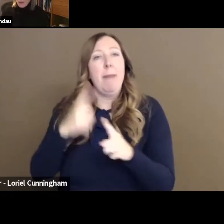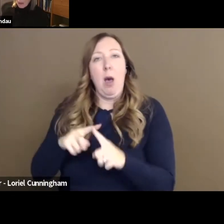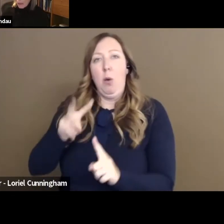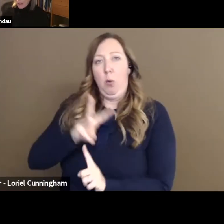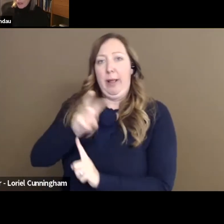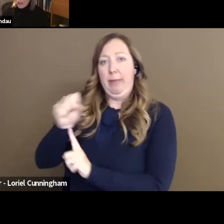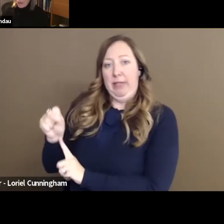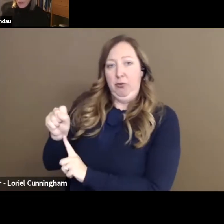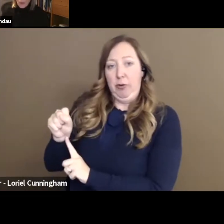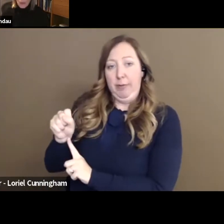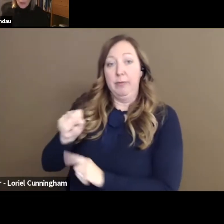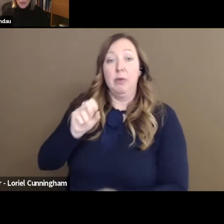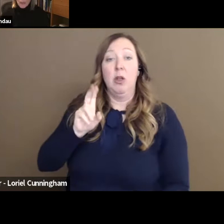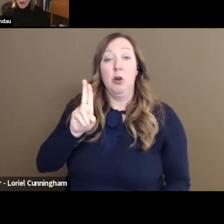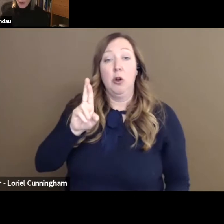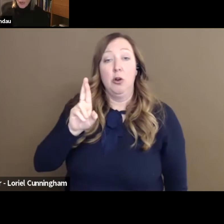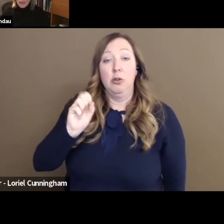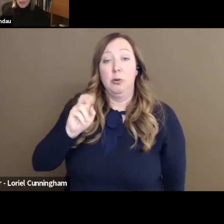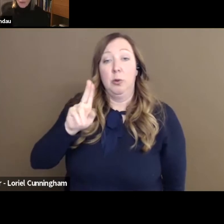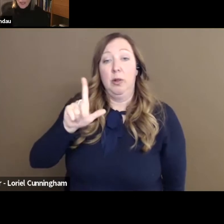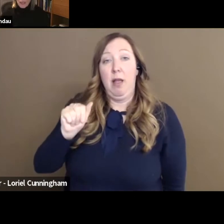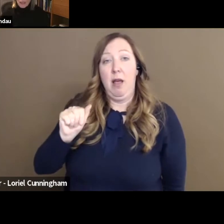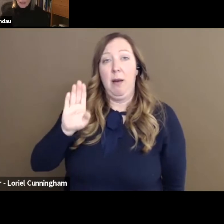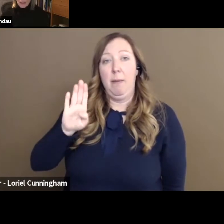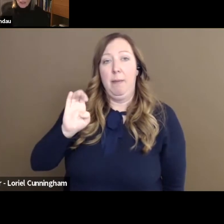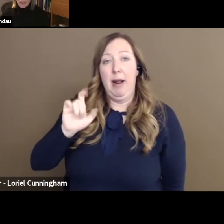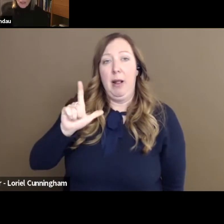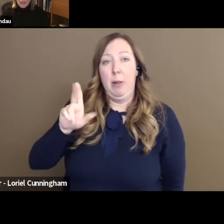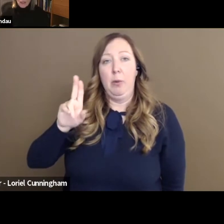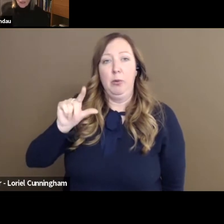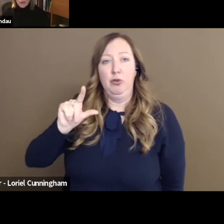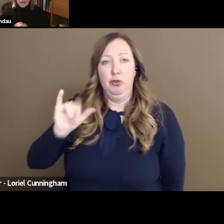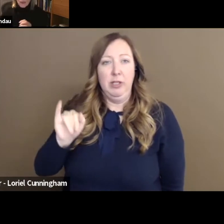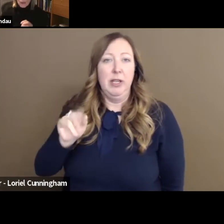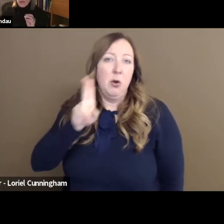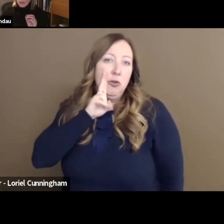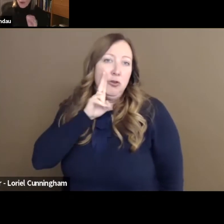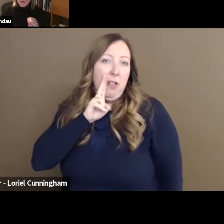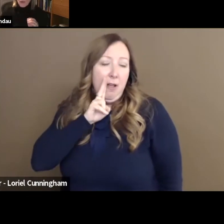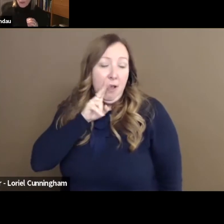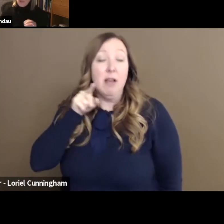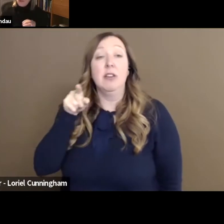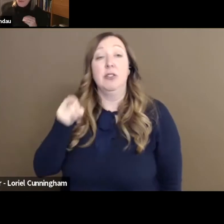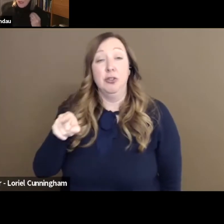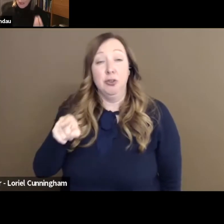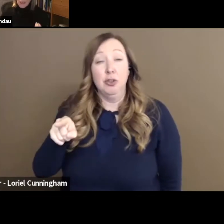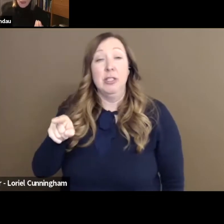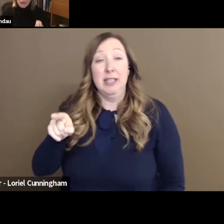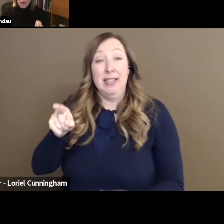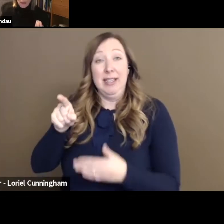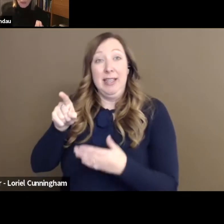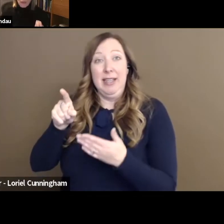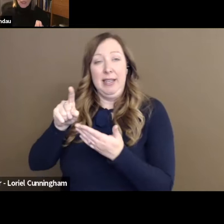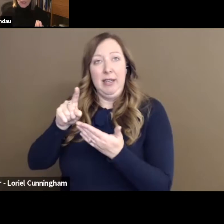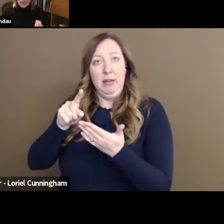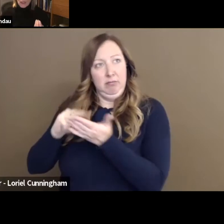belluji she's really the person that brought cognitive scientists to brought williams syndrome to the